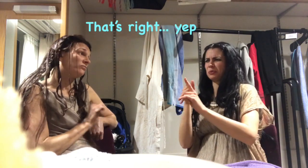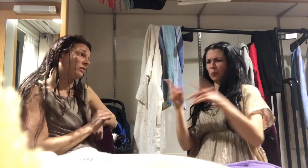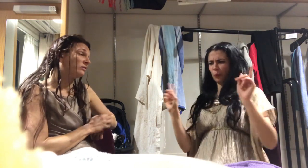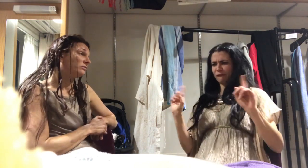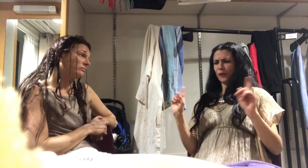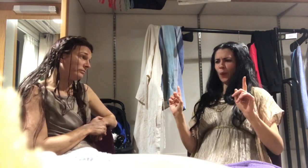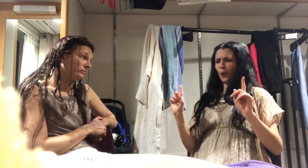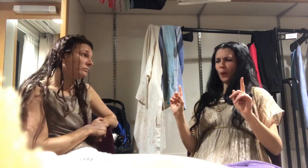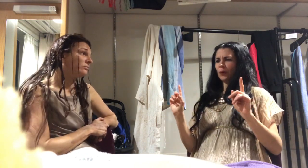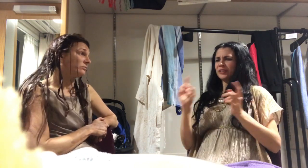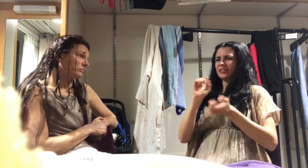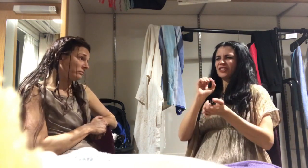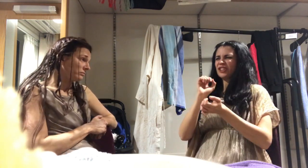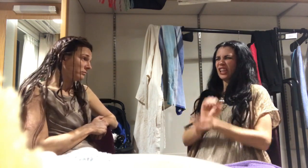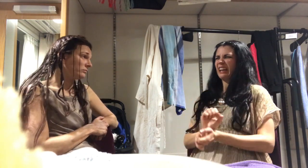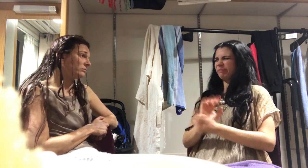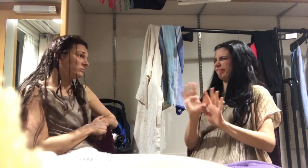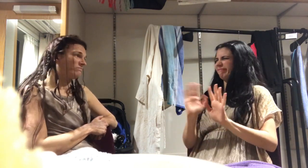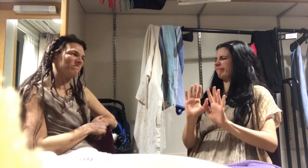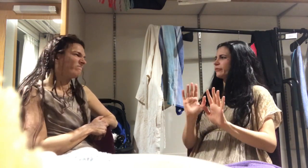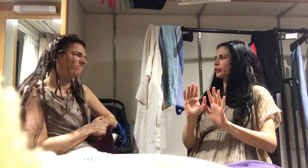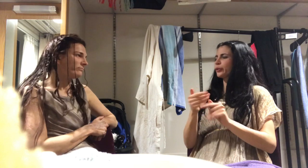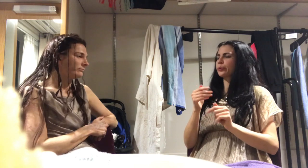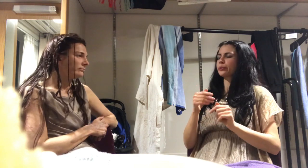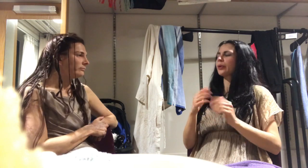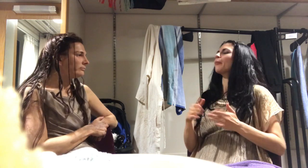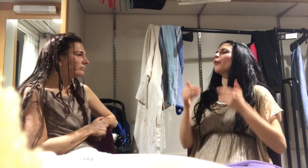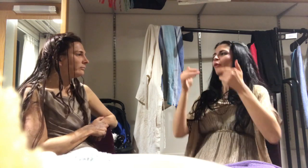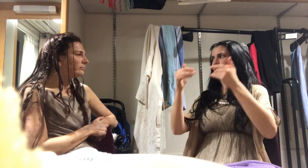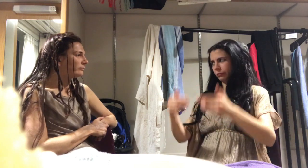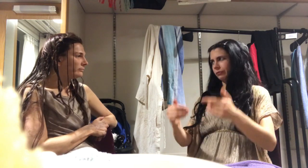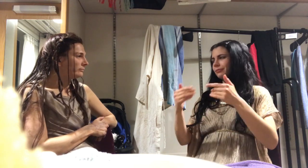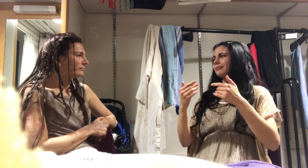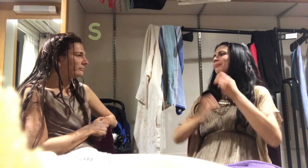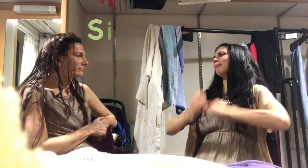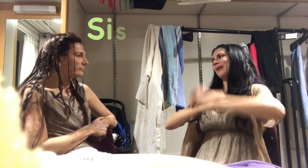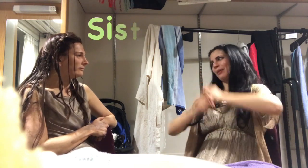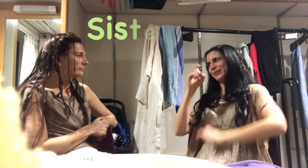Being the Jailer, wouldn't work. So we moved on from that, and I became the